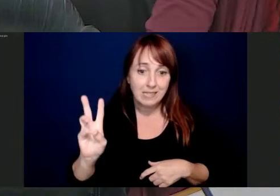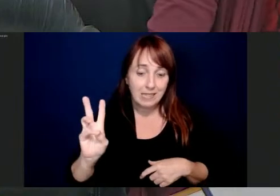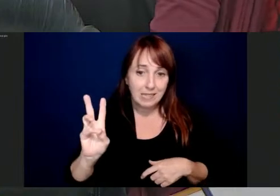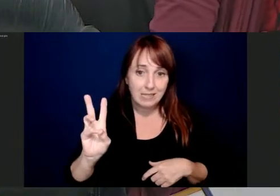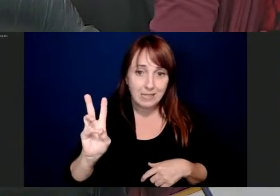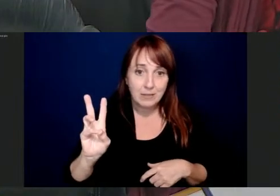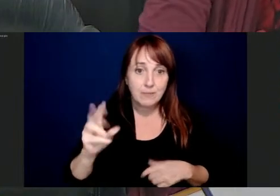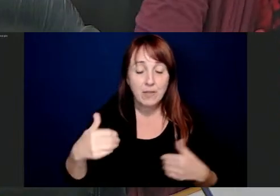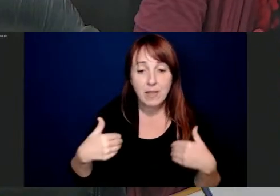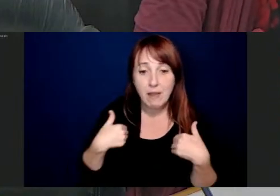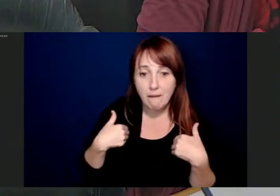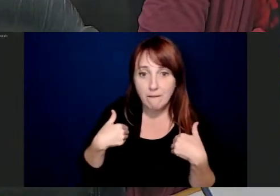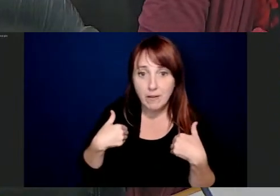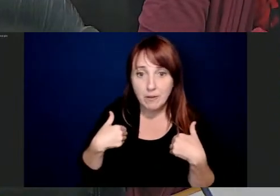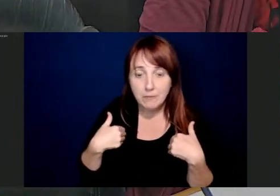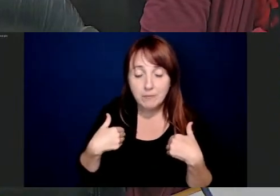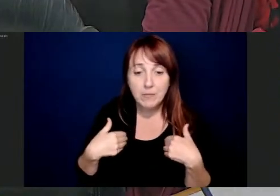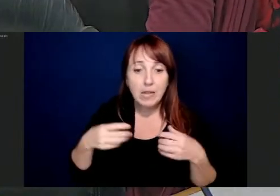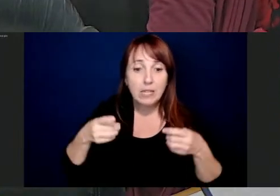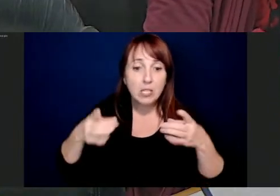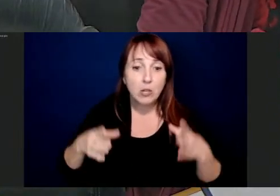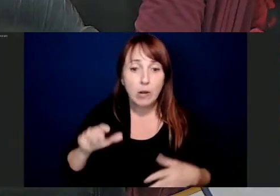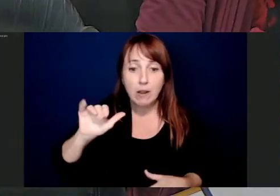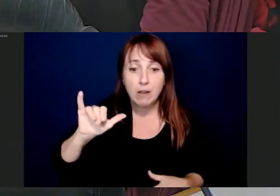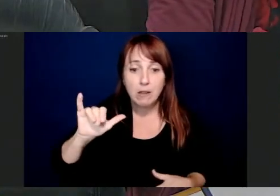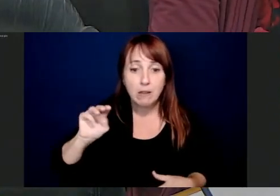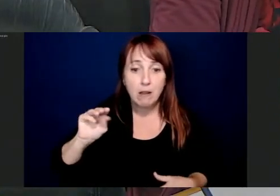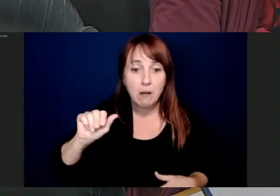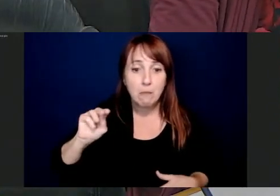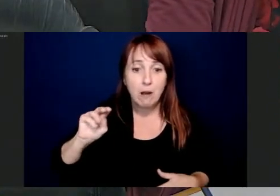we have Director Yamane providing comments.